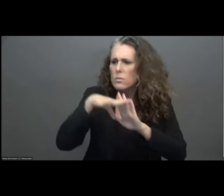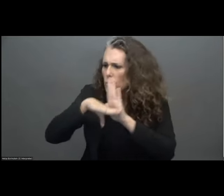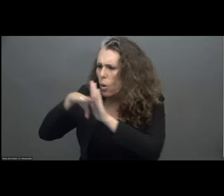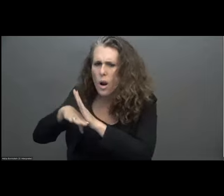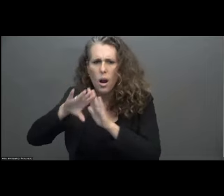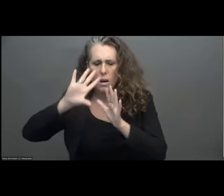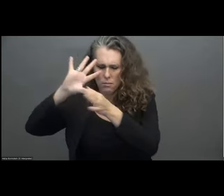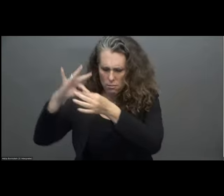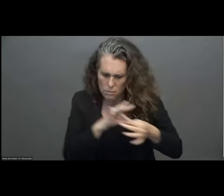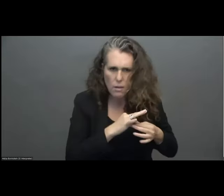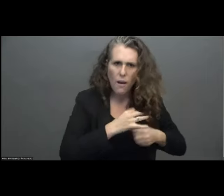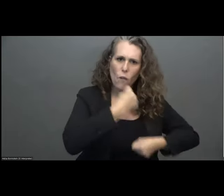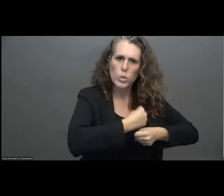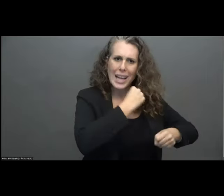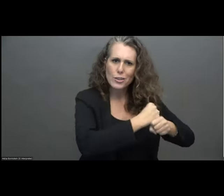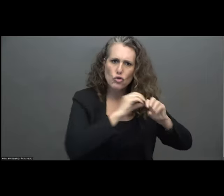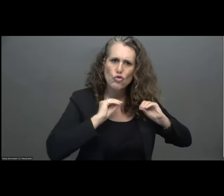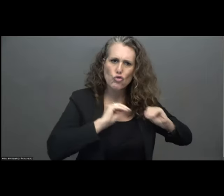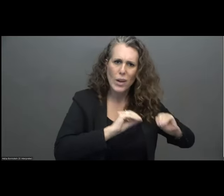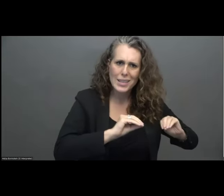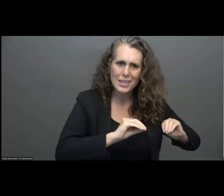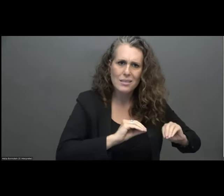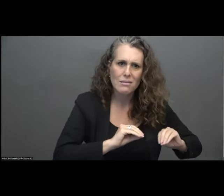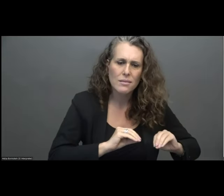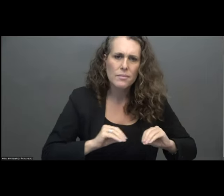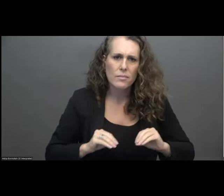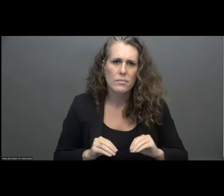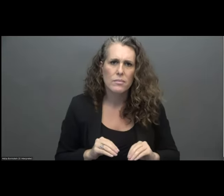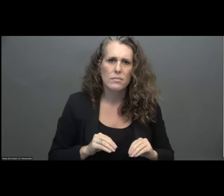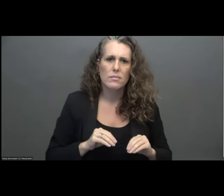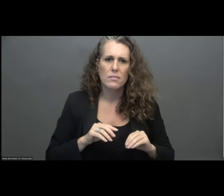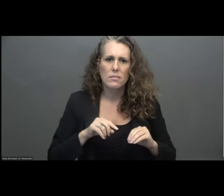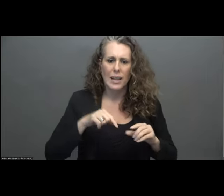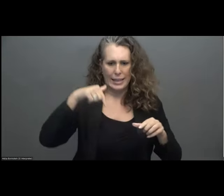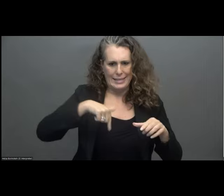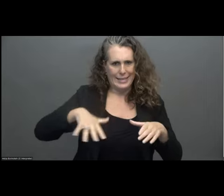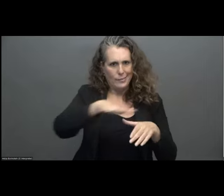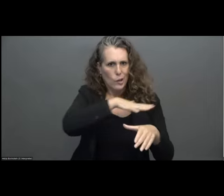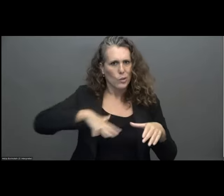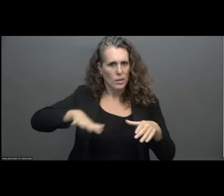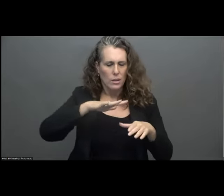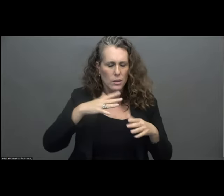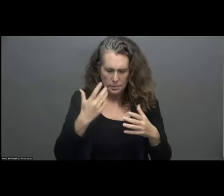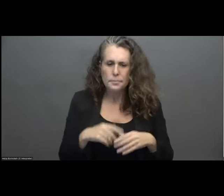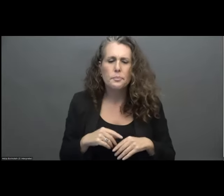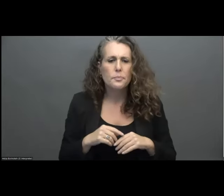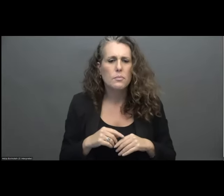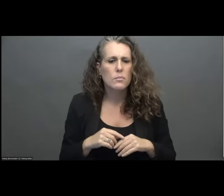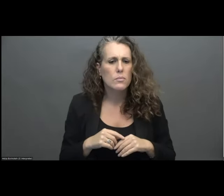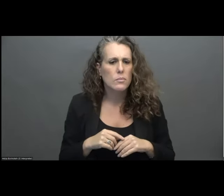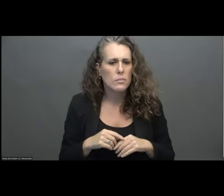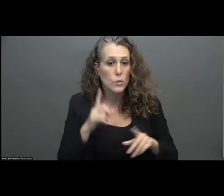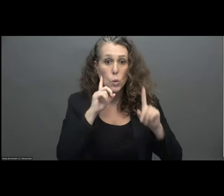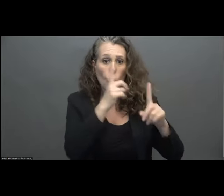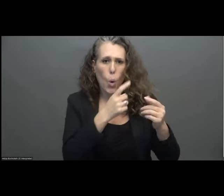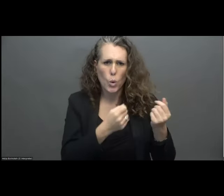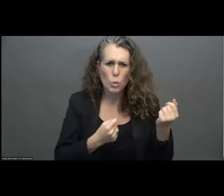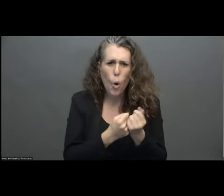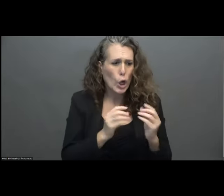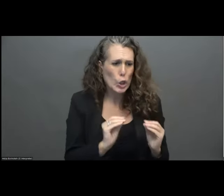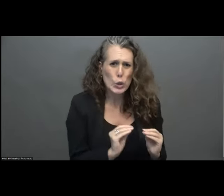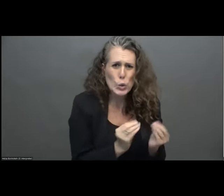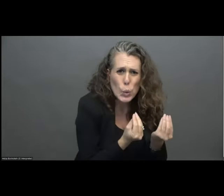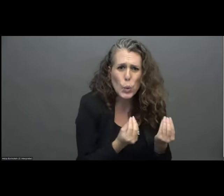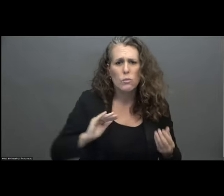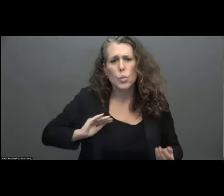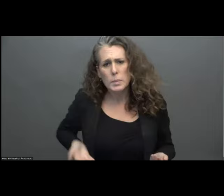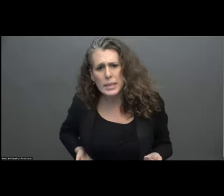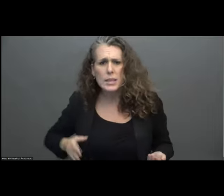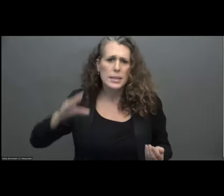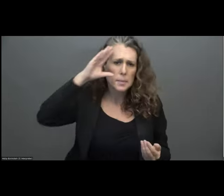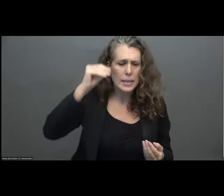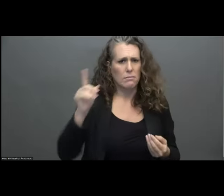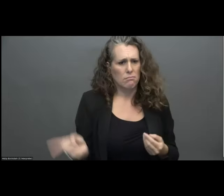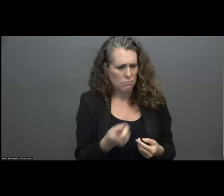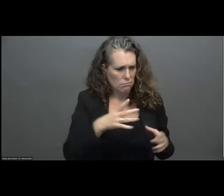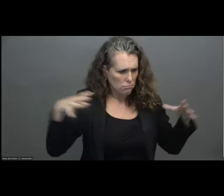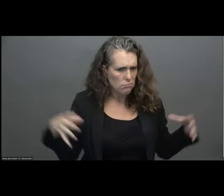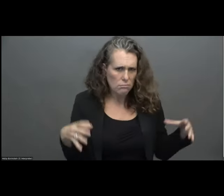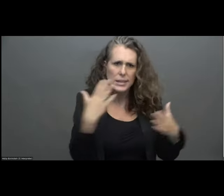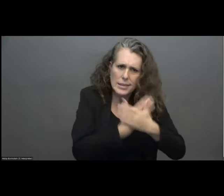16:10:44 the families, a lot of people in area, Malaysian, and if I'm a reality.